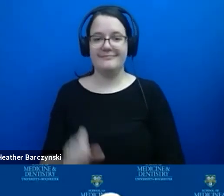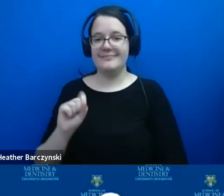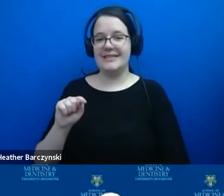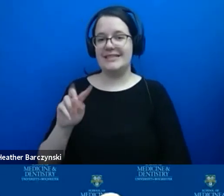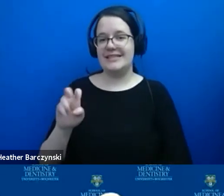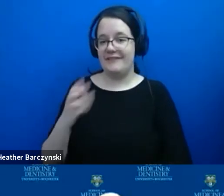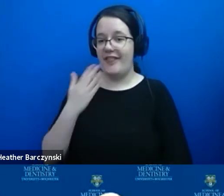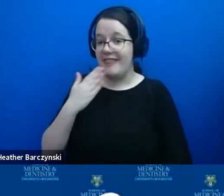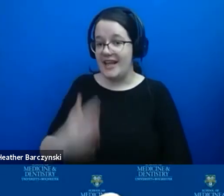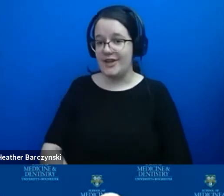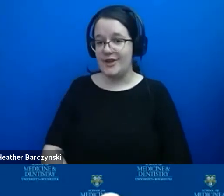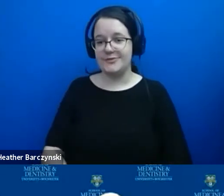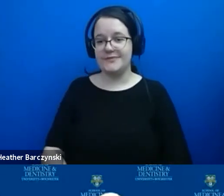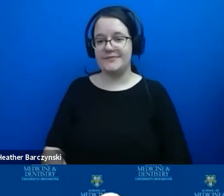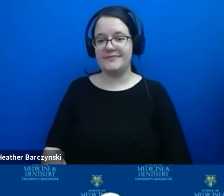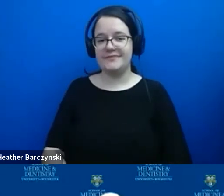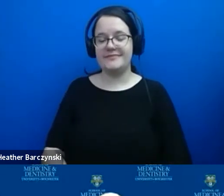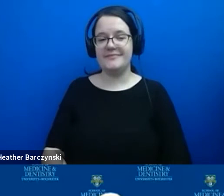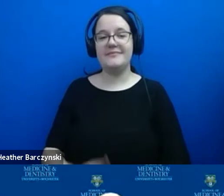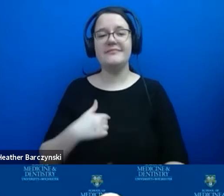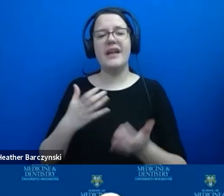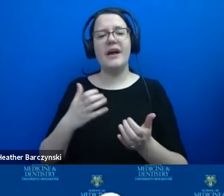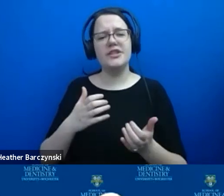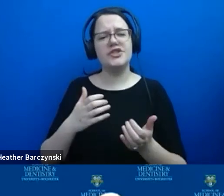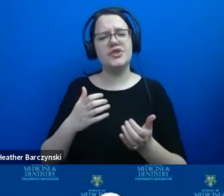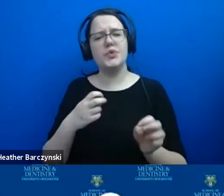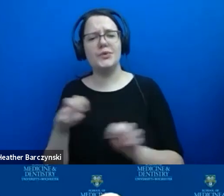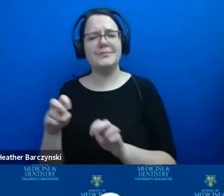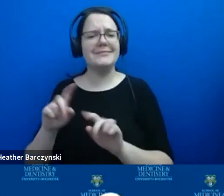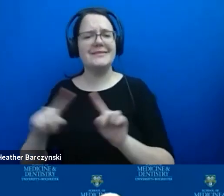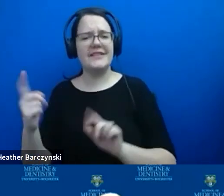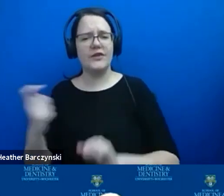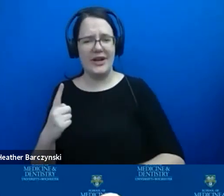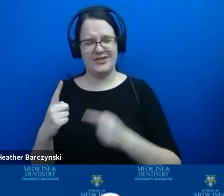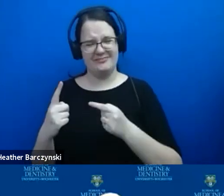switch gears to a slightly uh different question uh this came up a couple of times in the chat